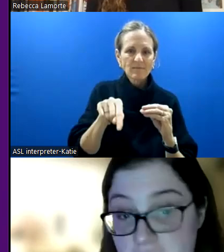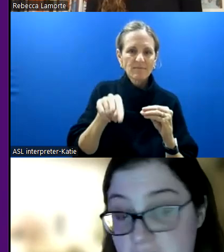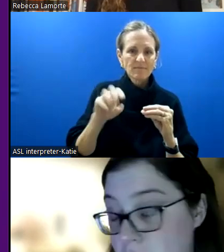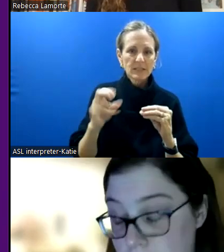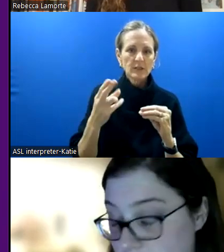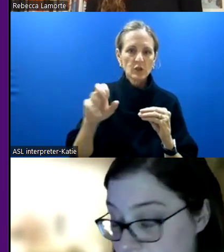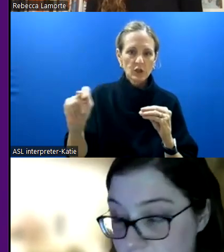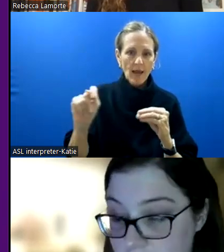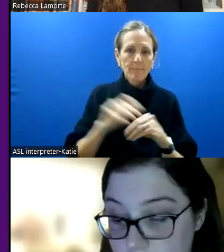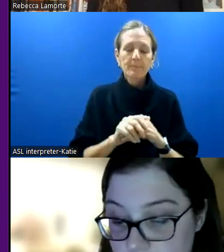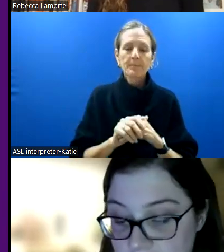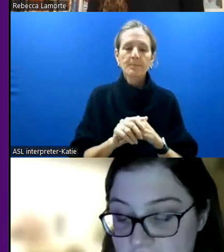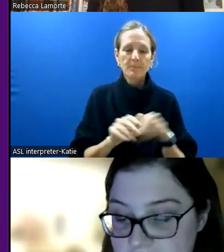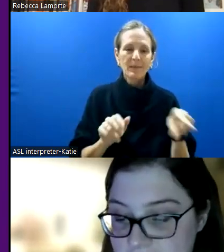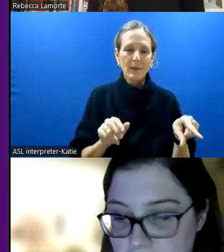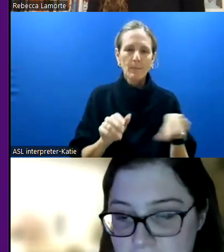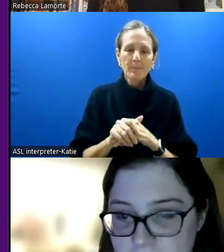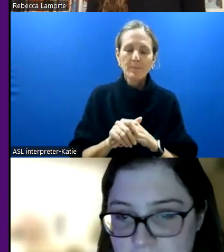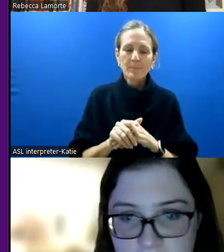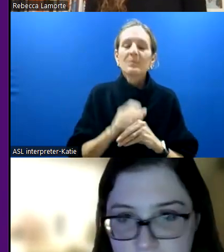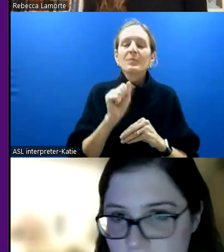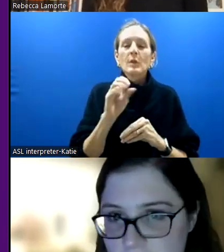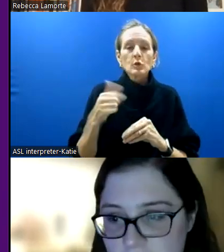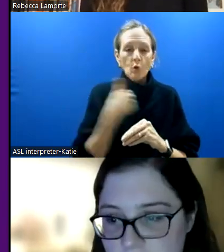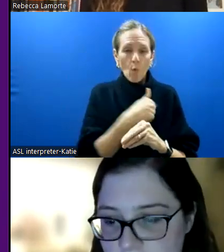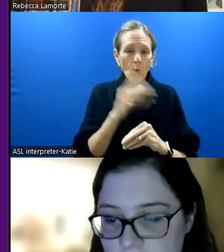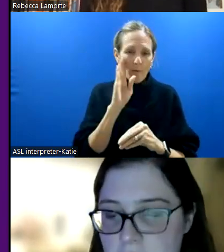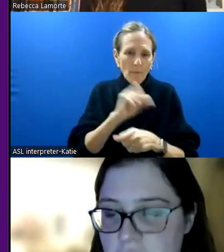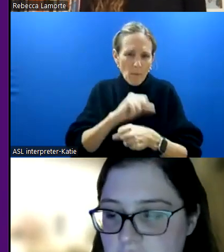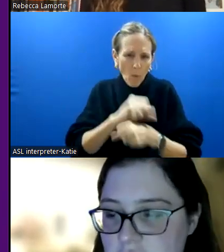So we're gonna be working hard on that. We, you know, there's clearly a lot of motivation